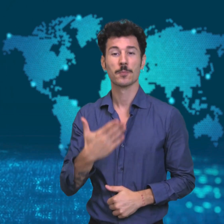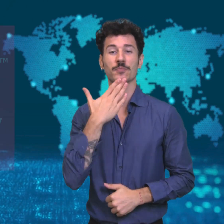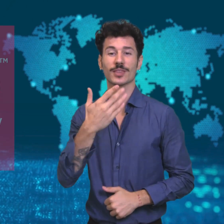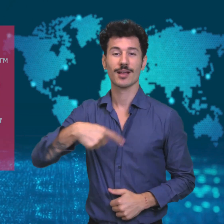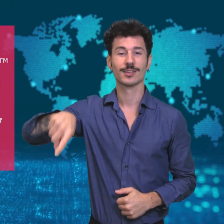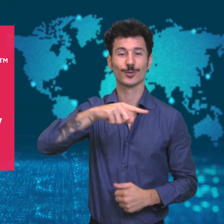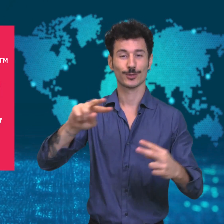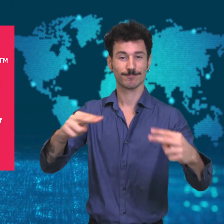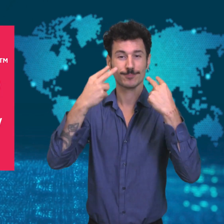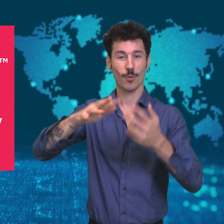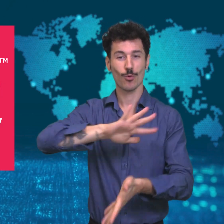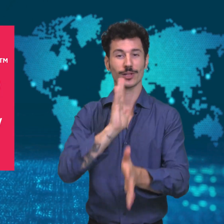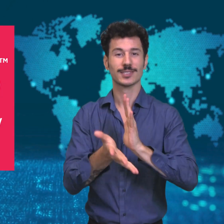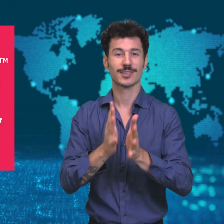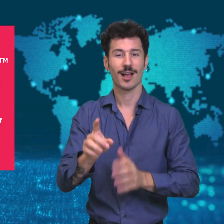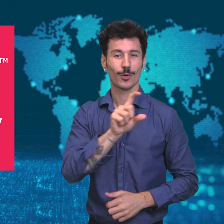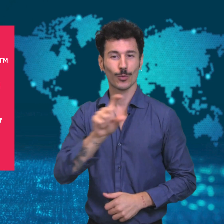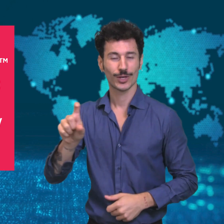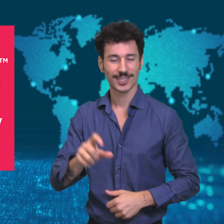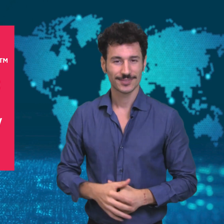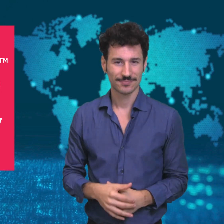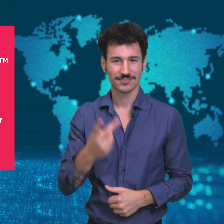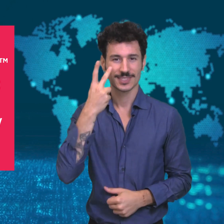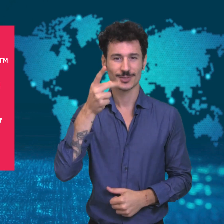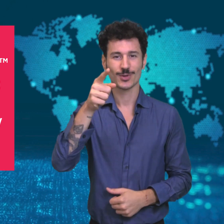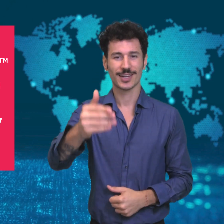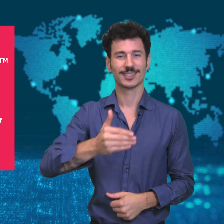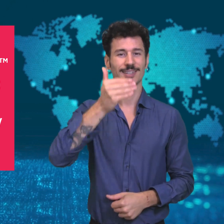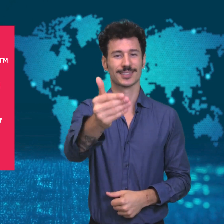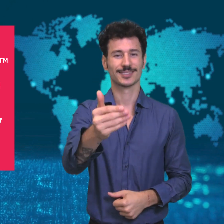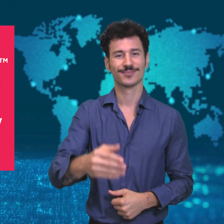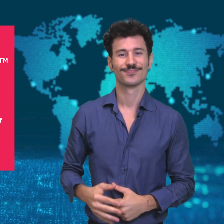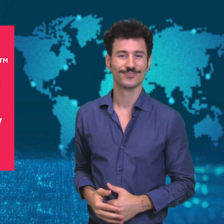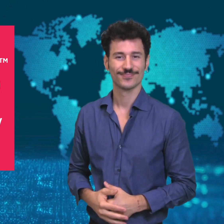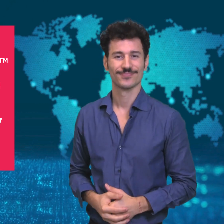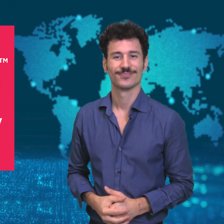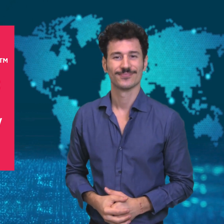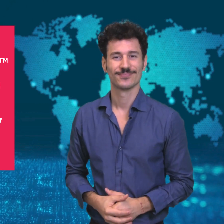Thank you for watching WorldSign Week and see you next time!